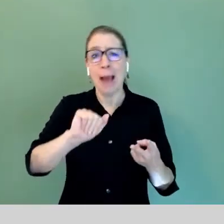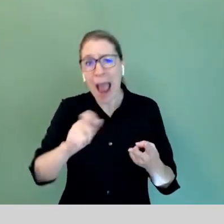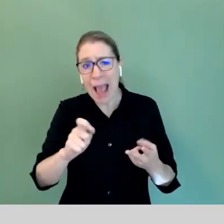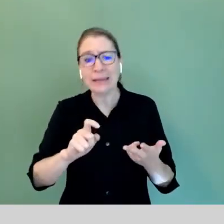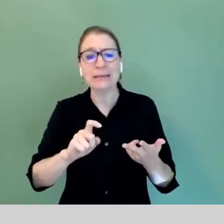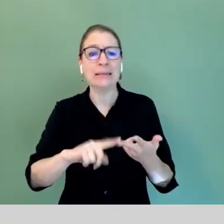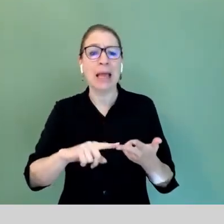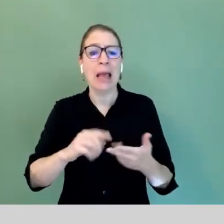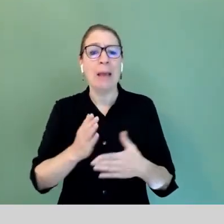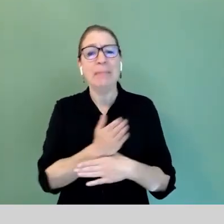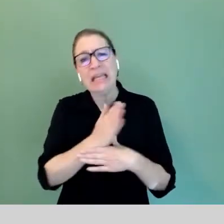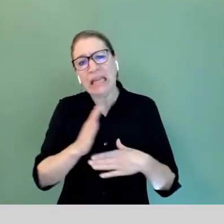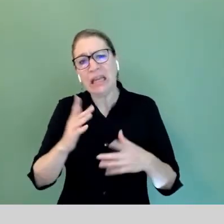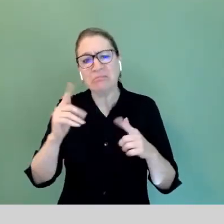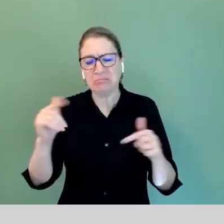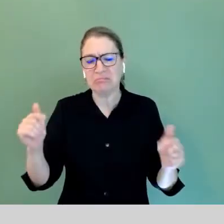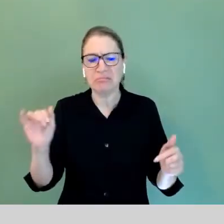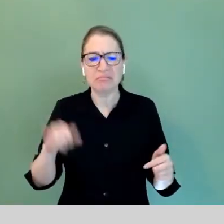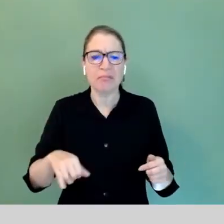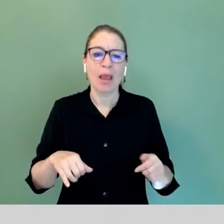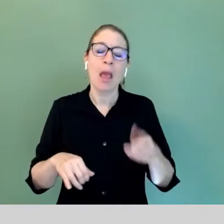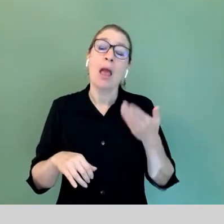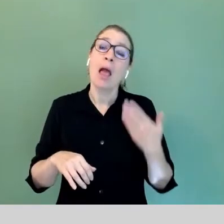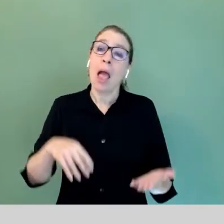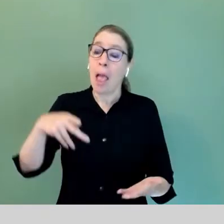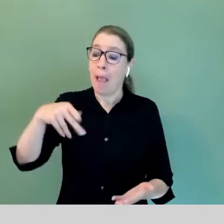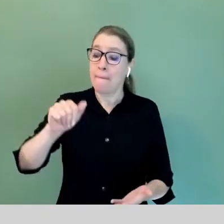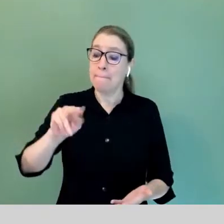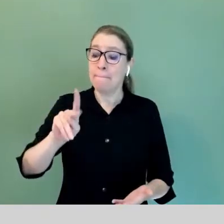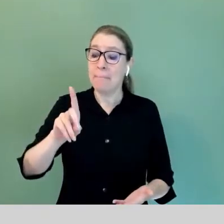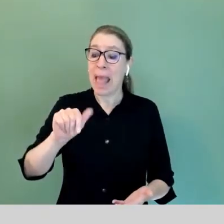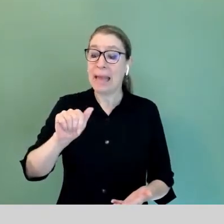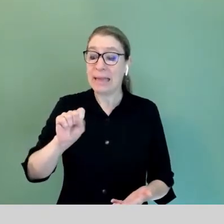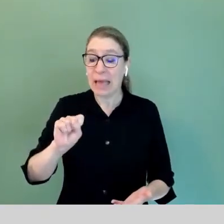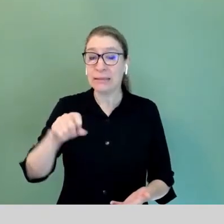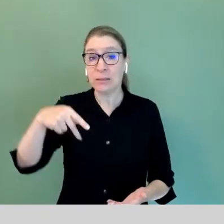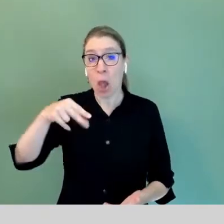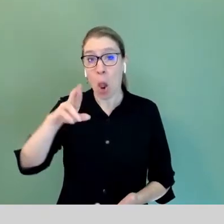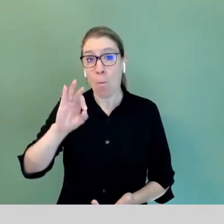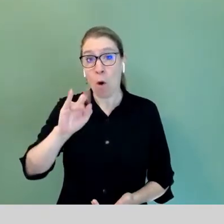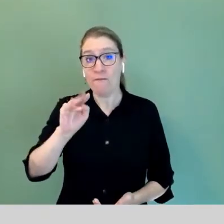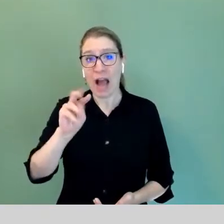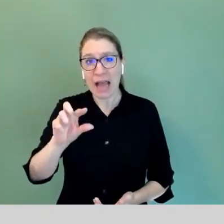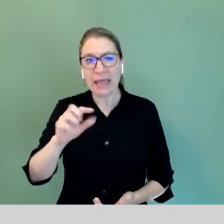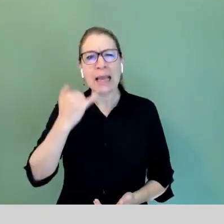Pandas profiling is kind of like a much more sophisticated version of describe.